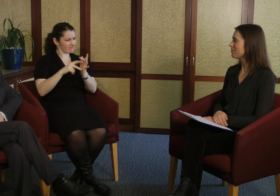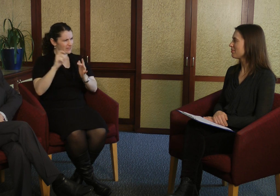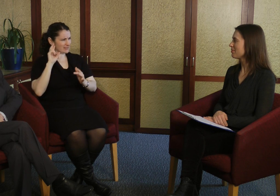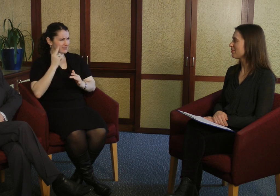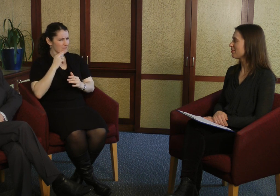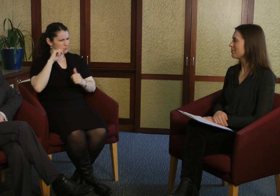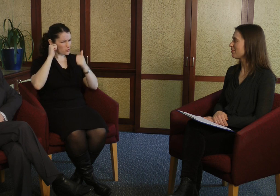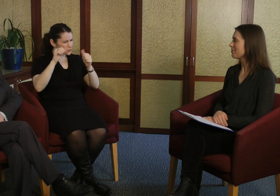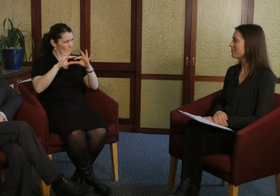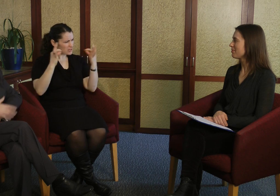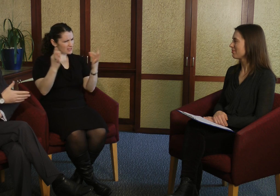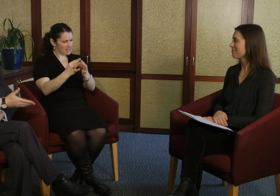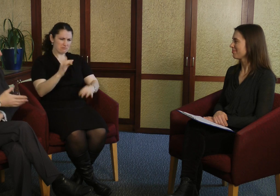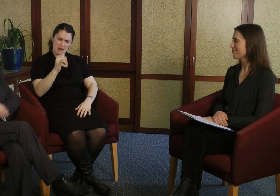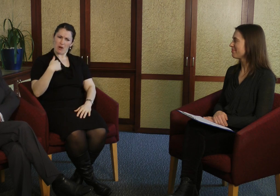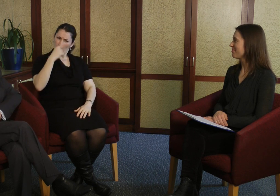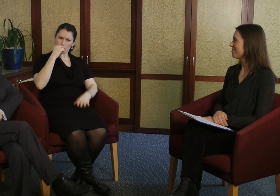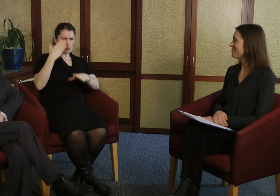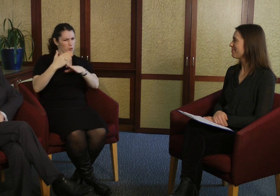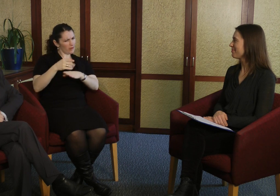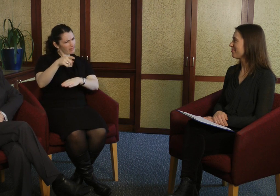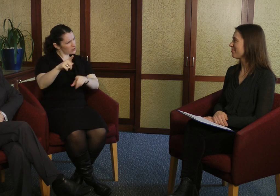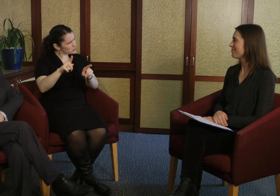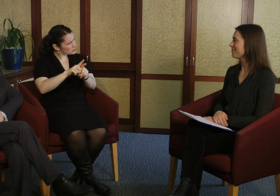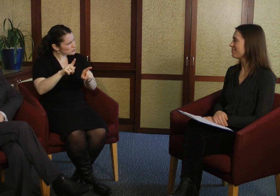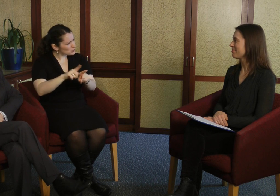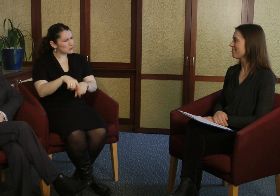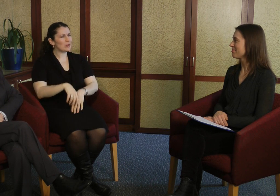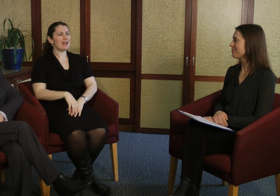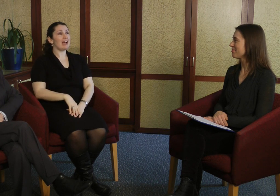that would be a good move for me' and its funny if you put things out there sometimes